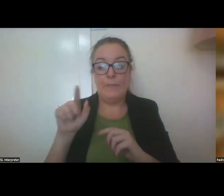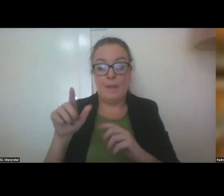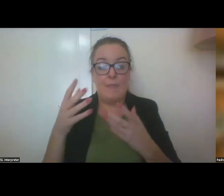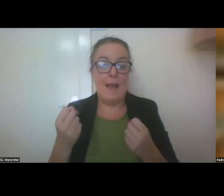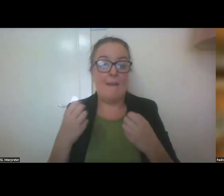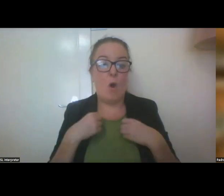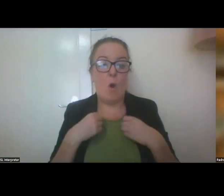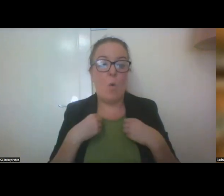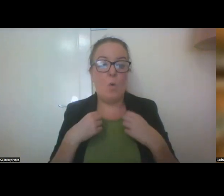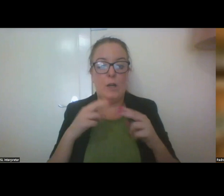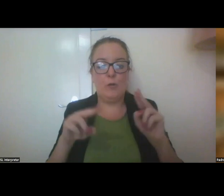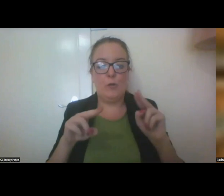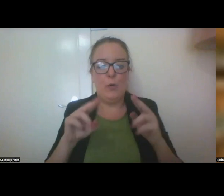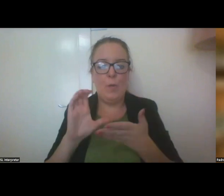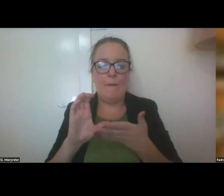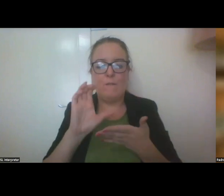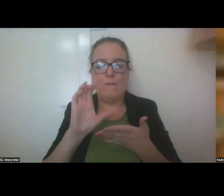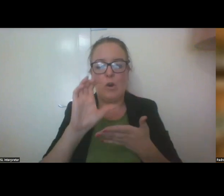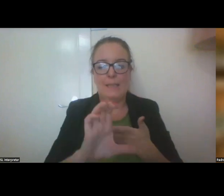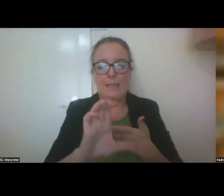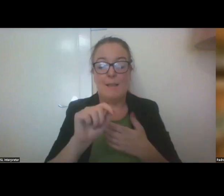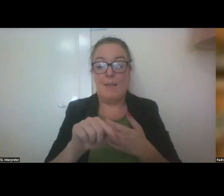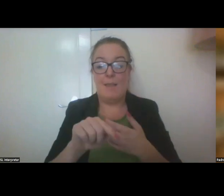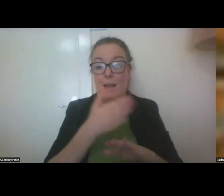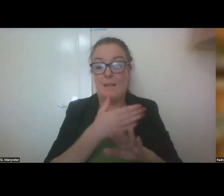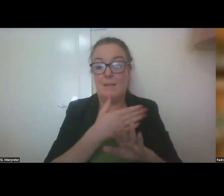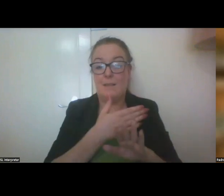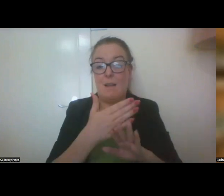which only opened last week which will allow...